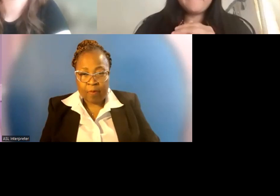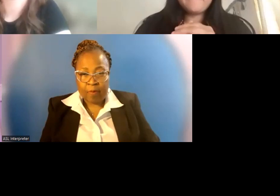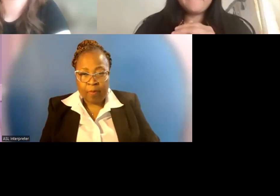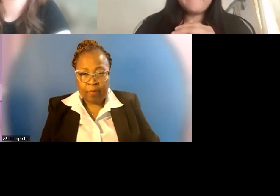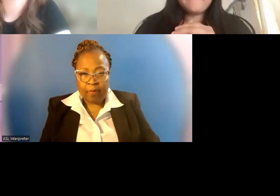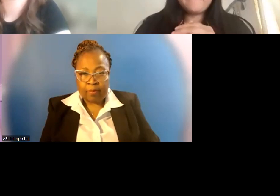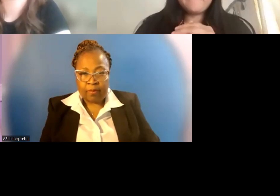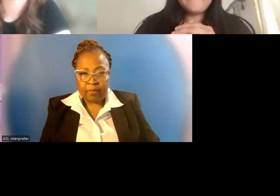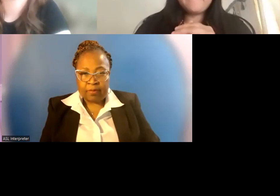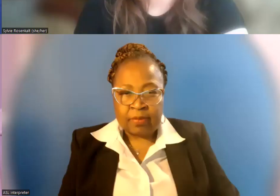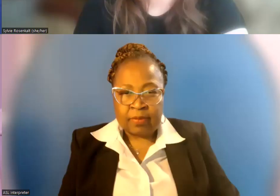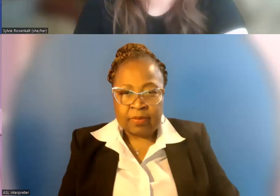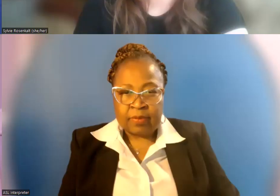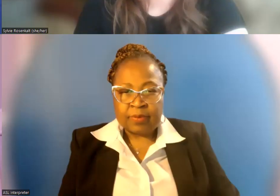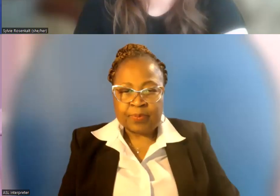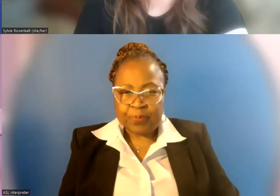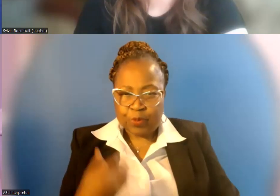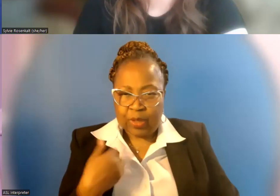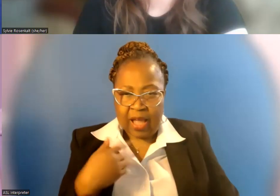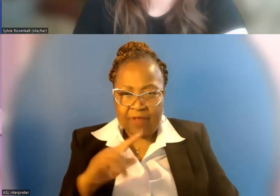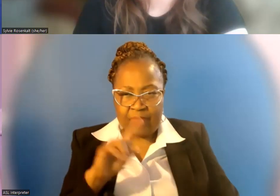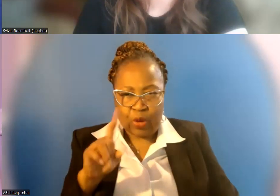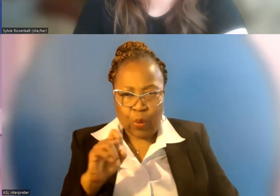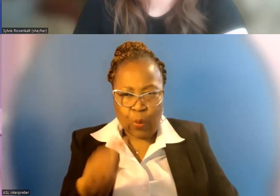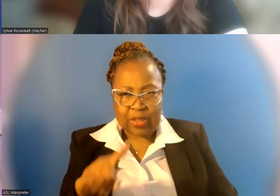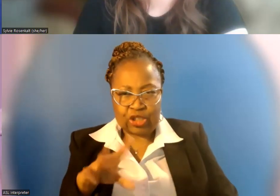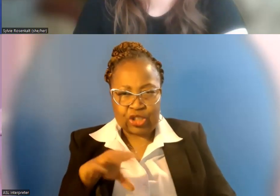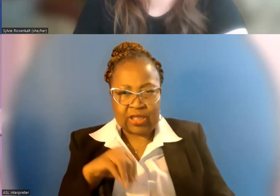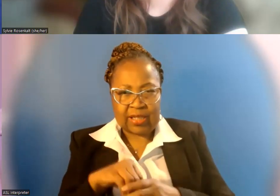We do have a question in the chat. I will read that.